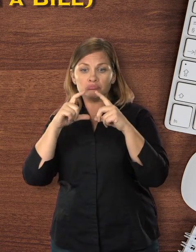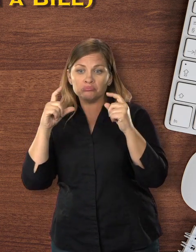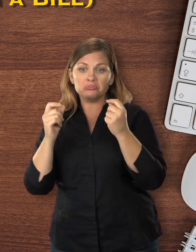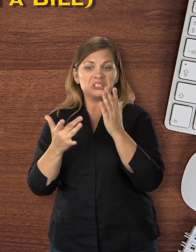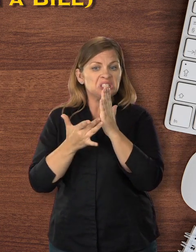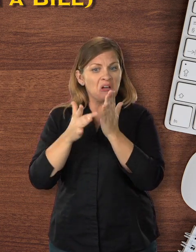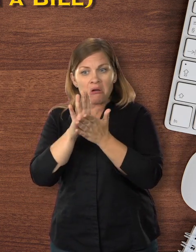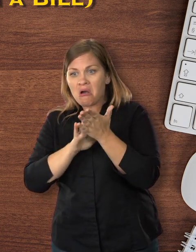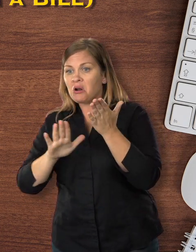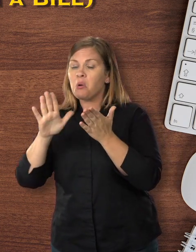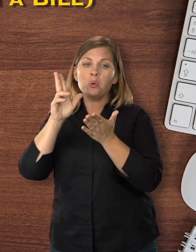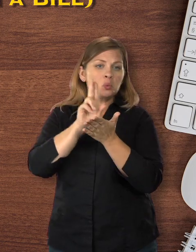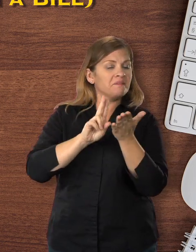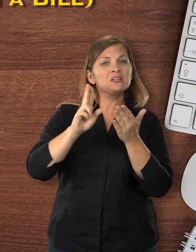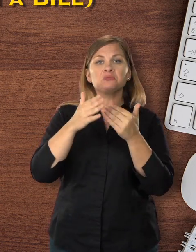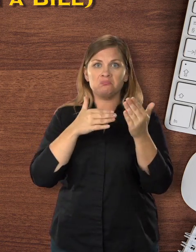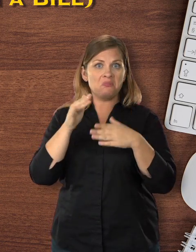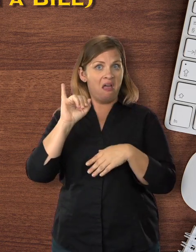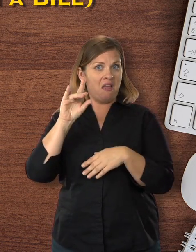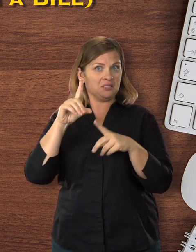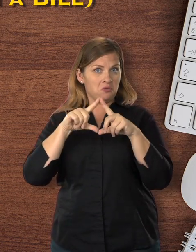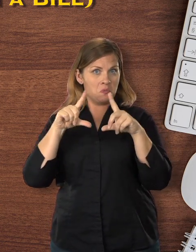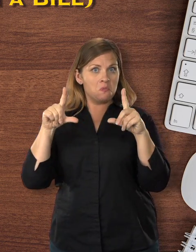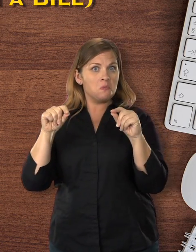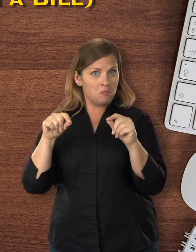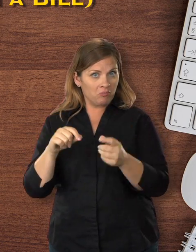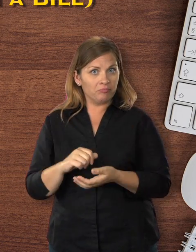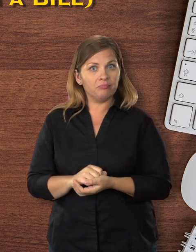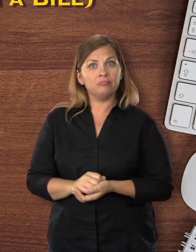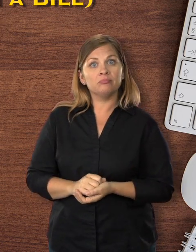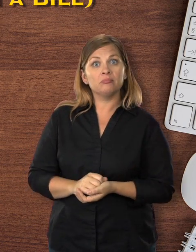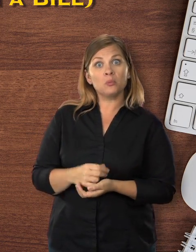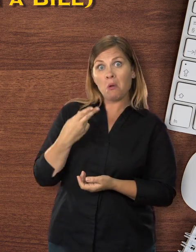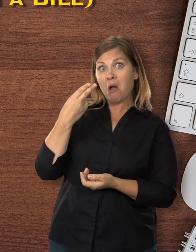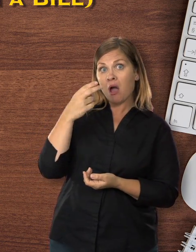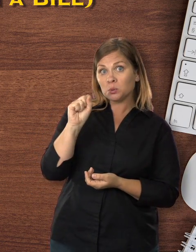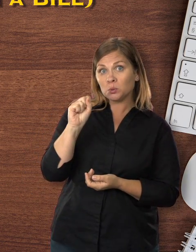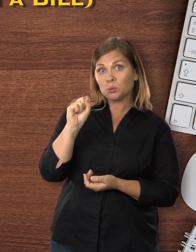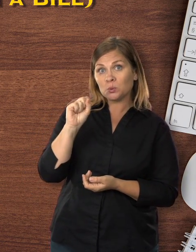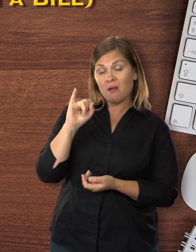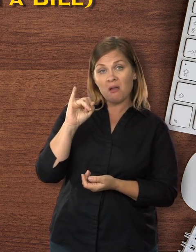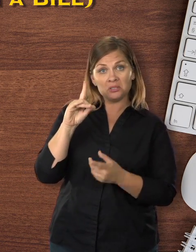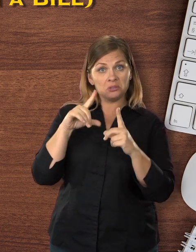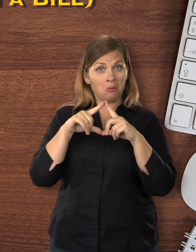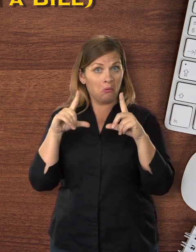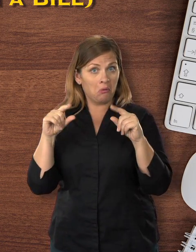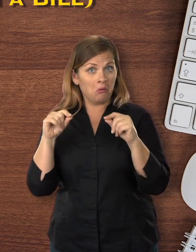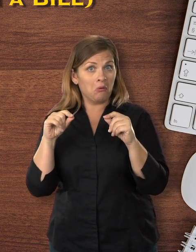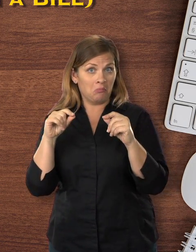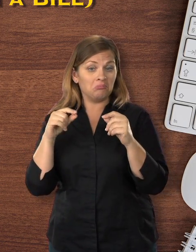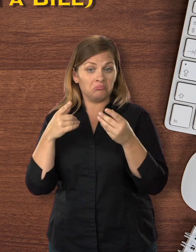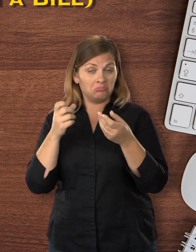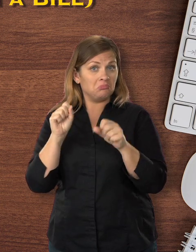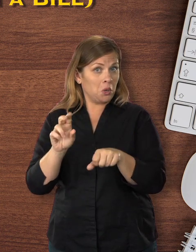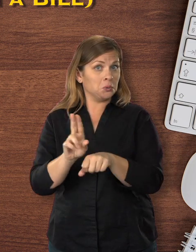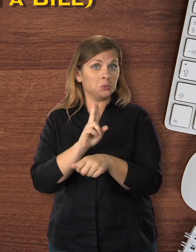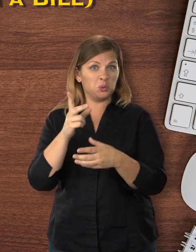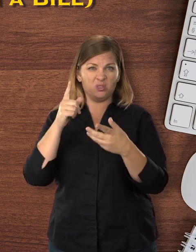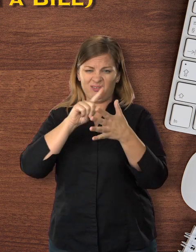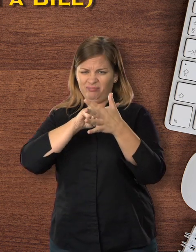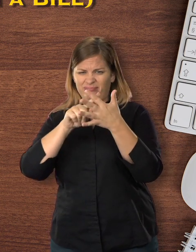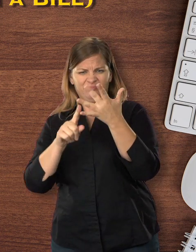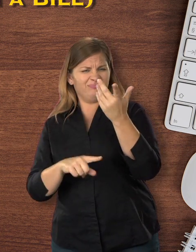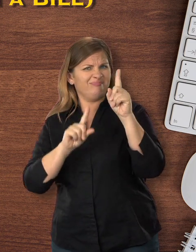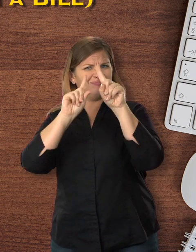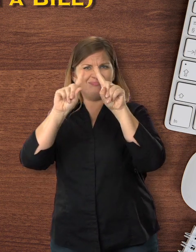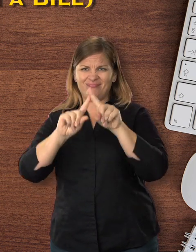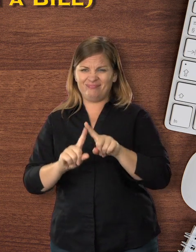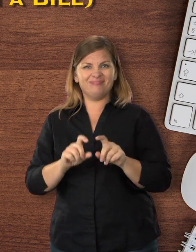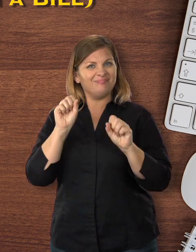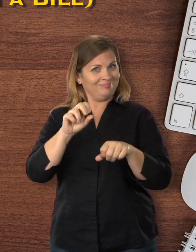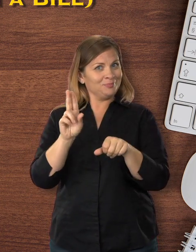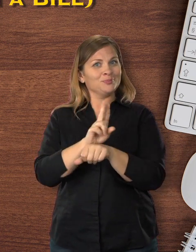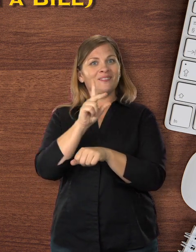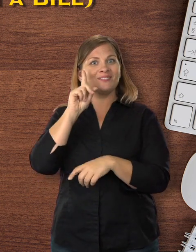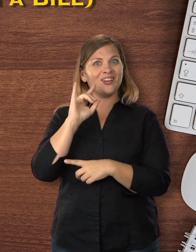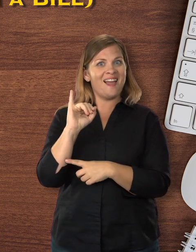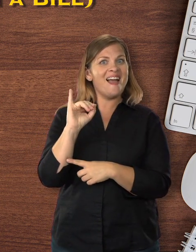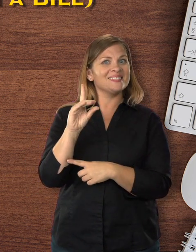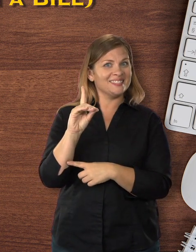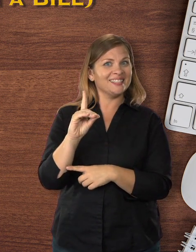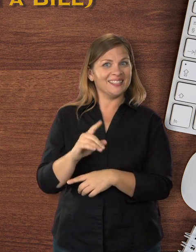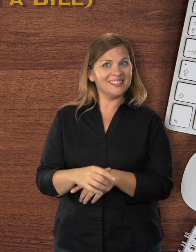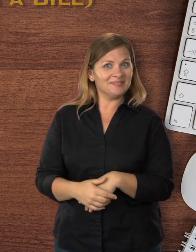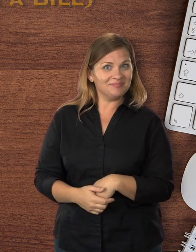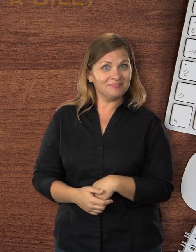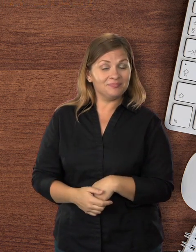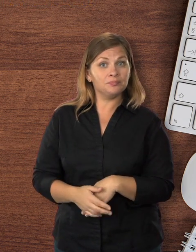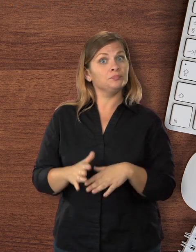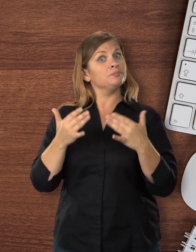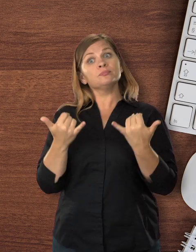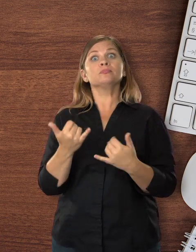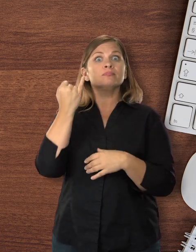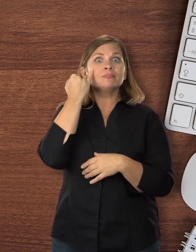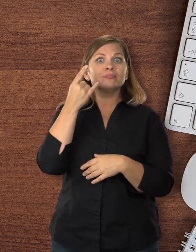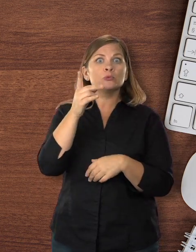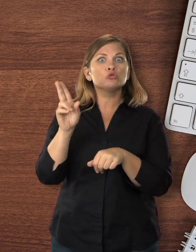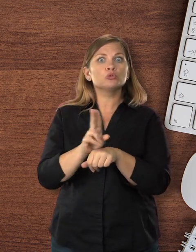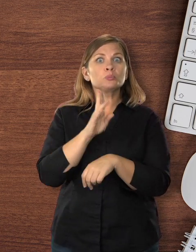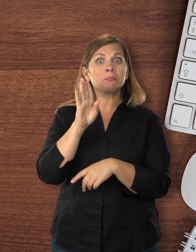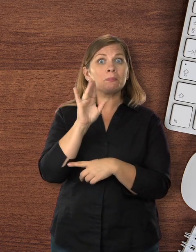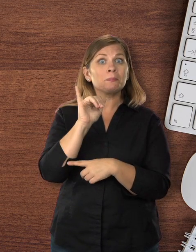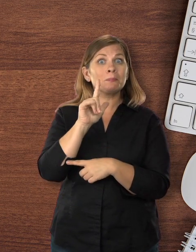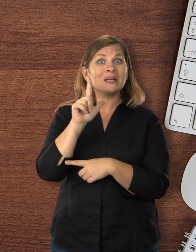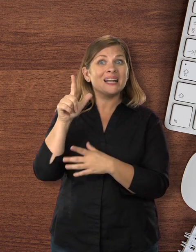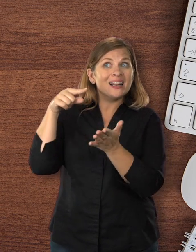or Minnesota high school ID card.